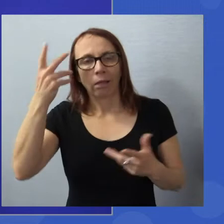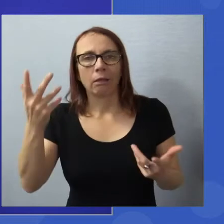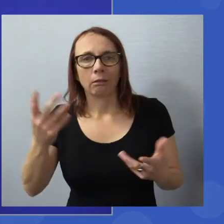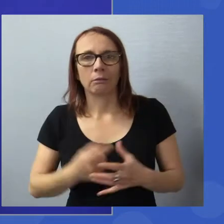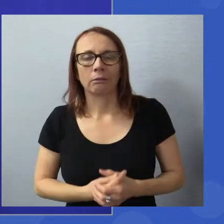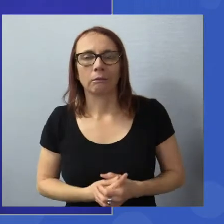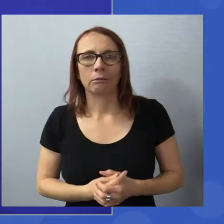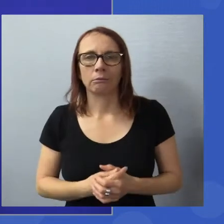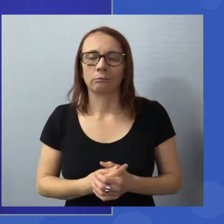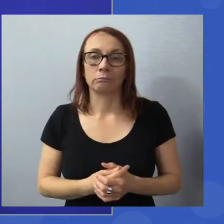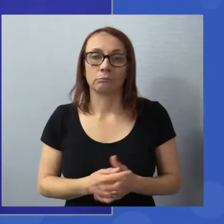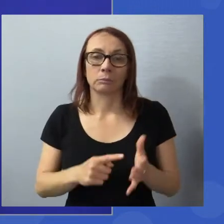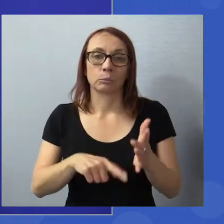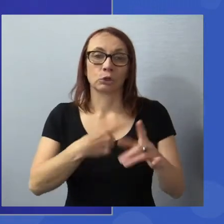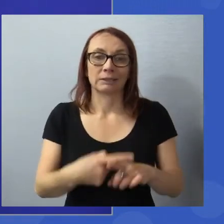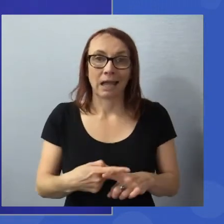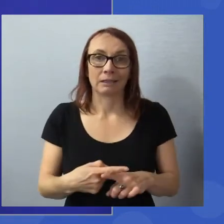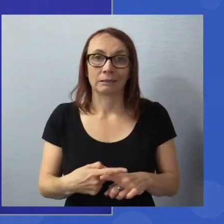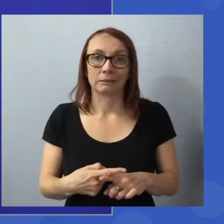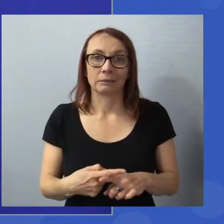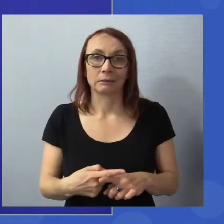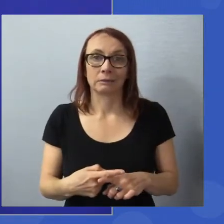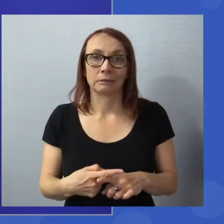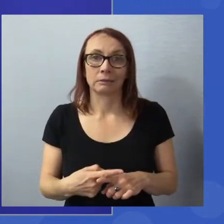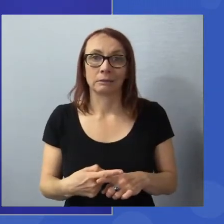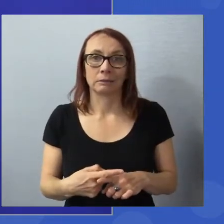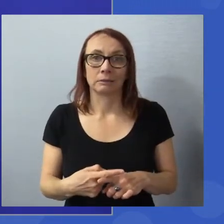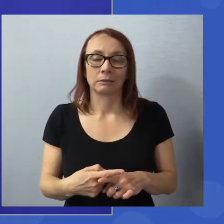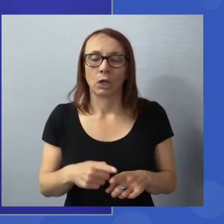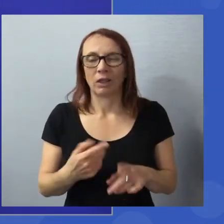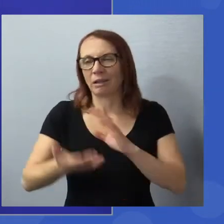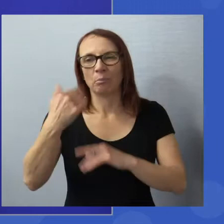Taxation on glass we heard a sugar tax because that massive impact on diabetes